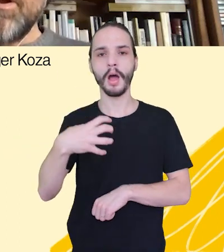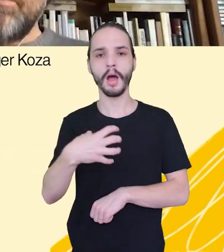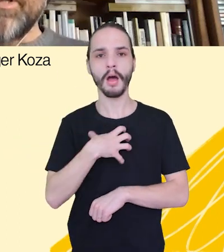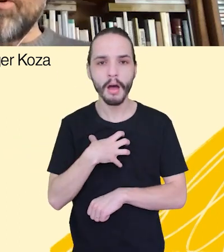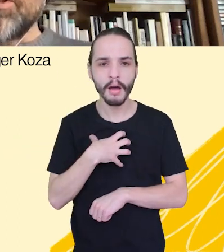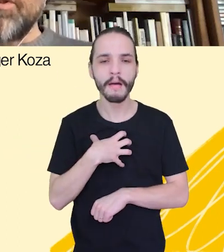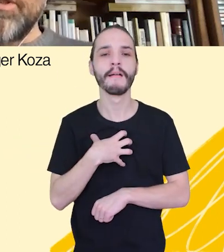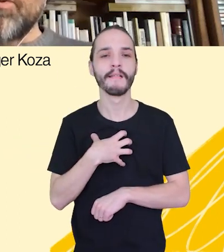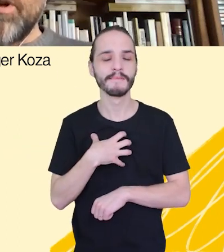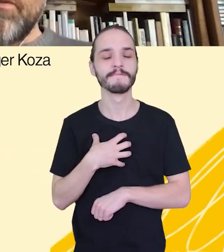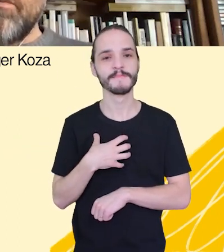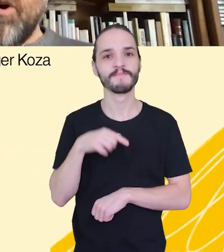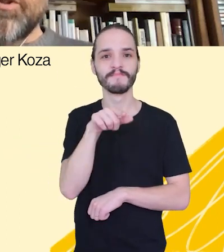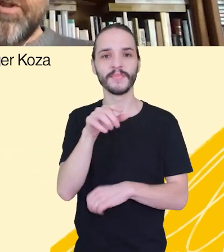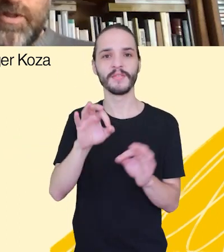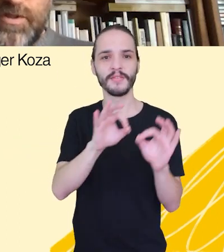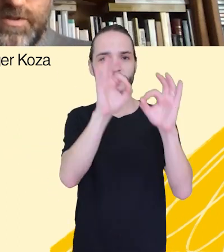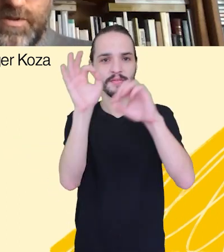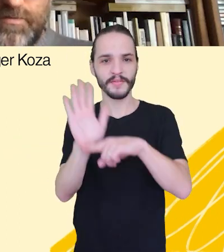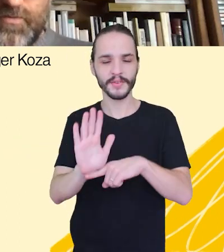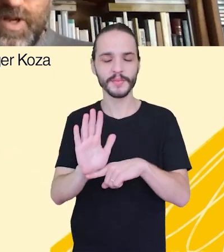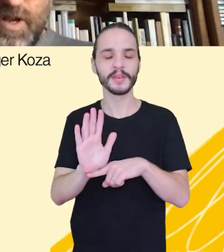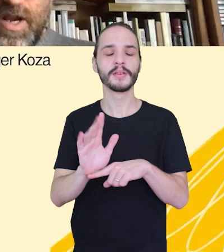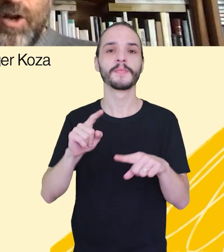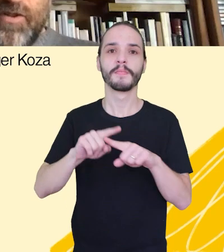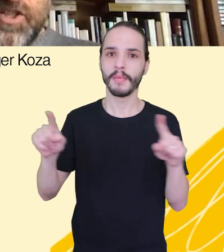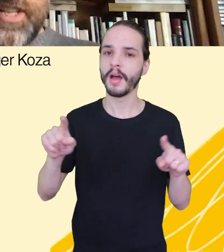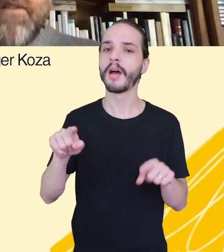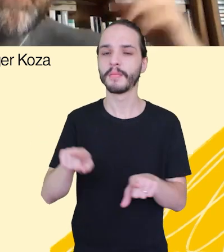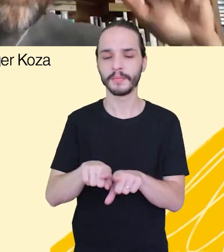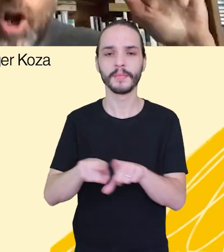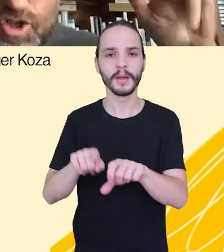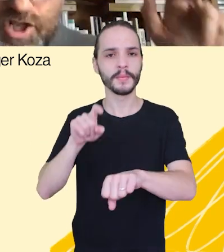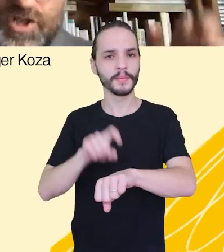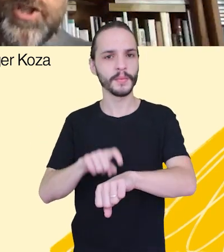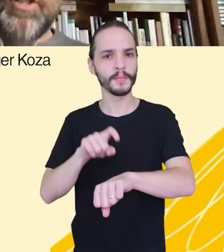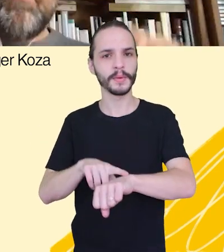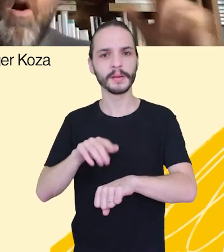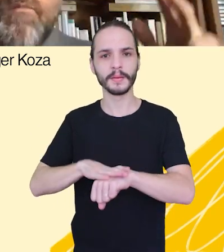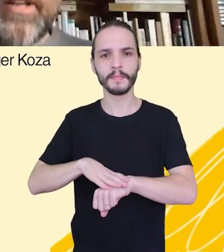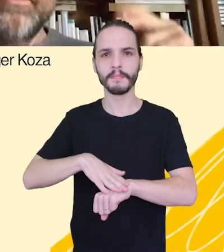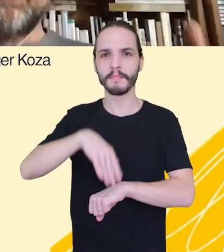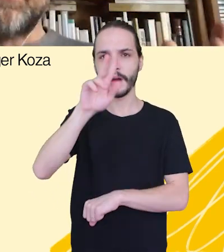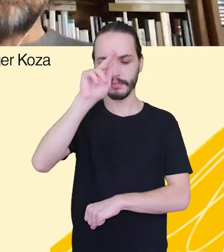but also it's one of the most self-conscious moments in the film.